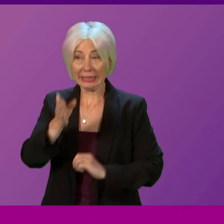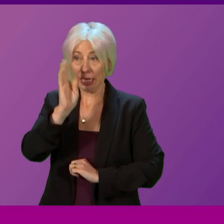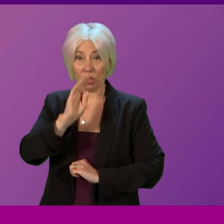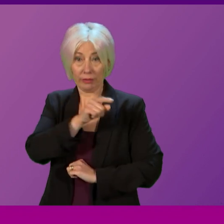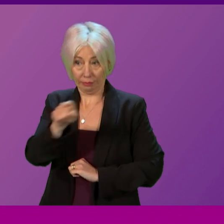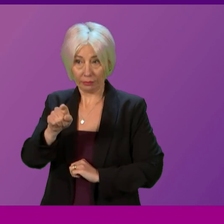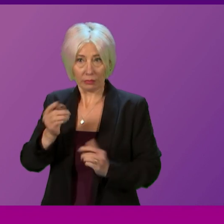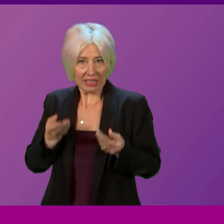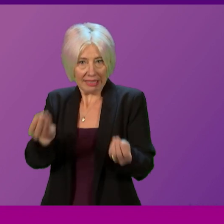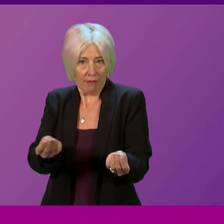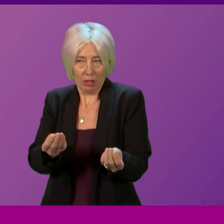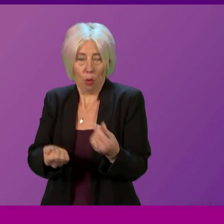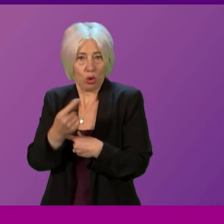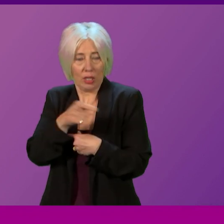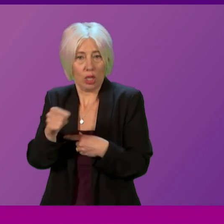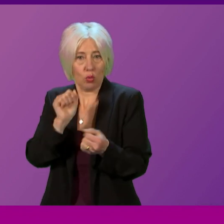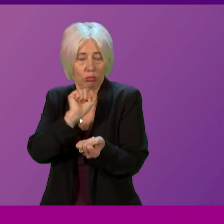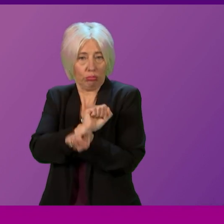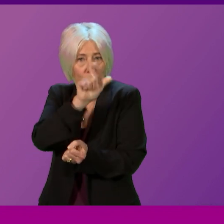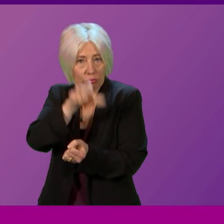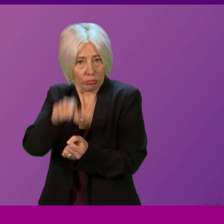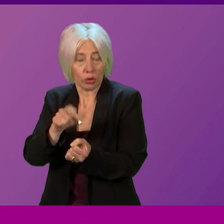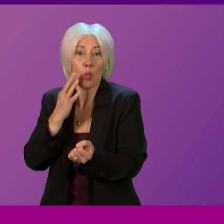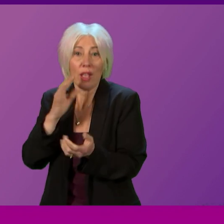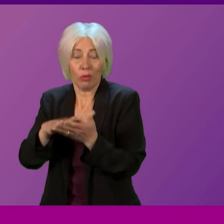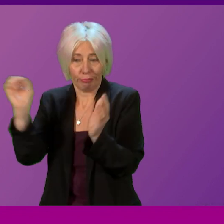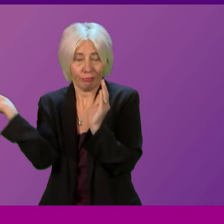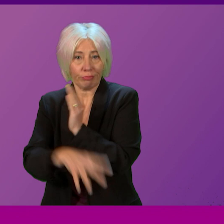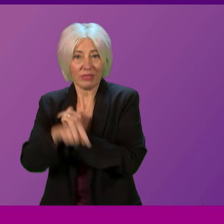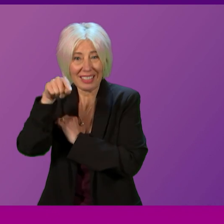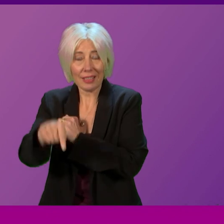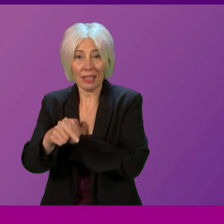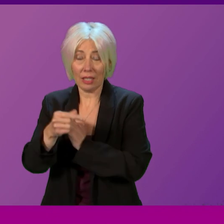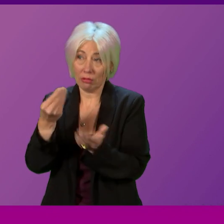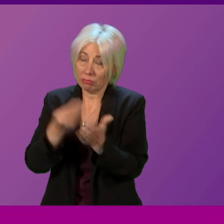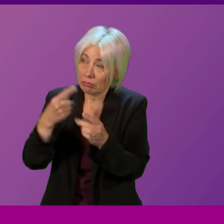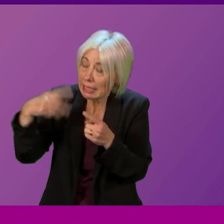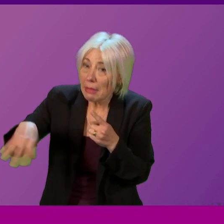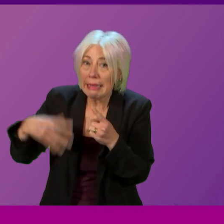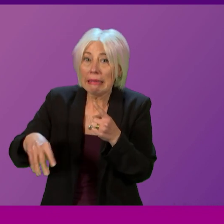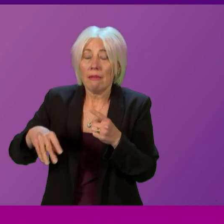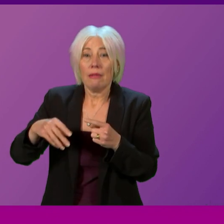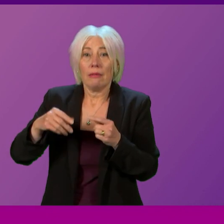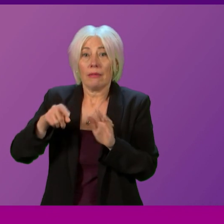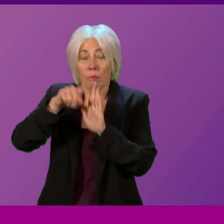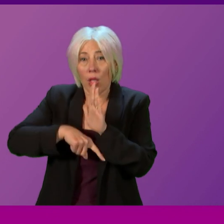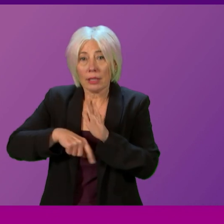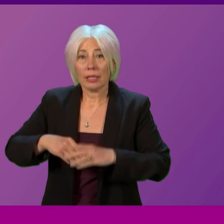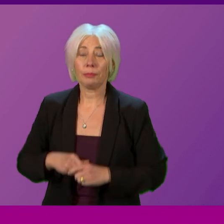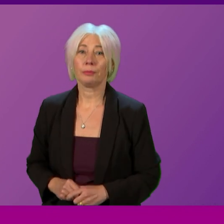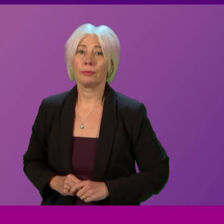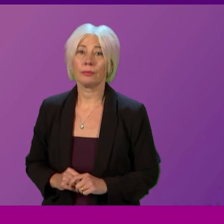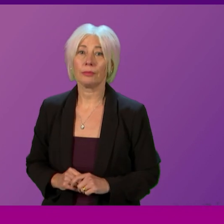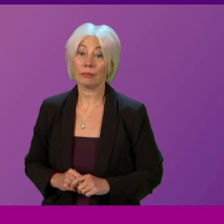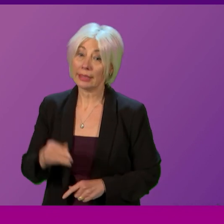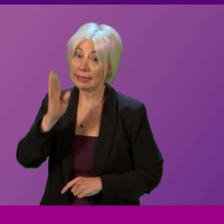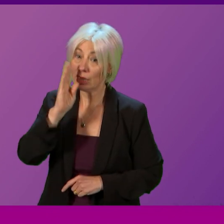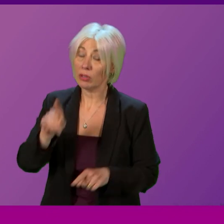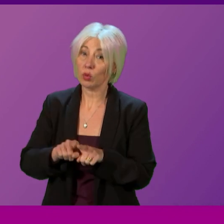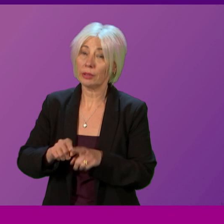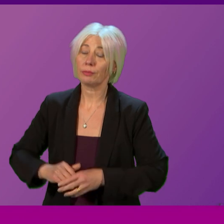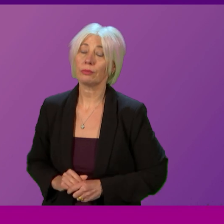When will the First Minister bin this costly and dangerous policy?